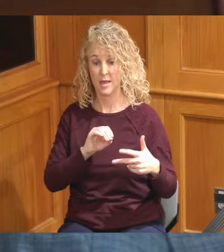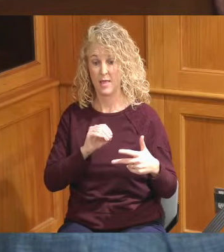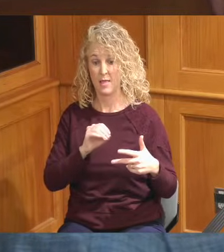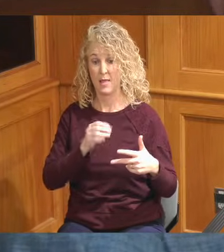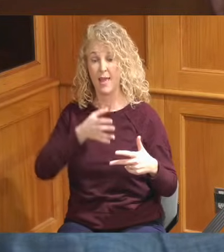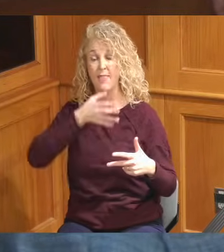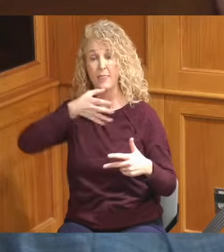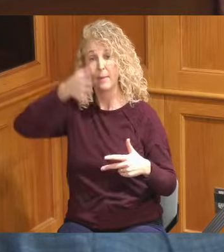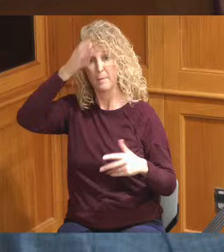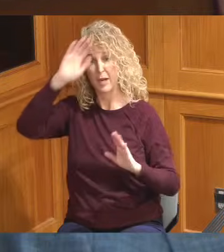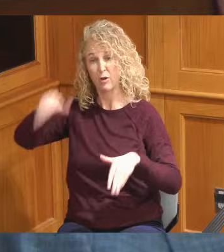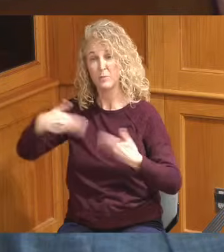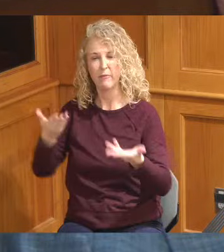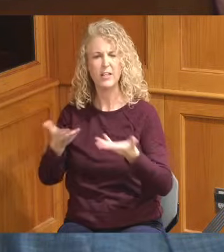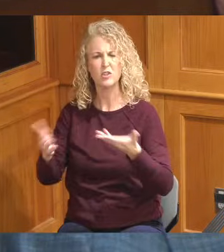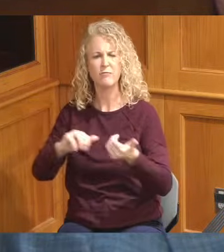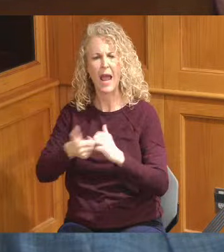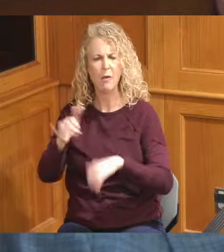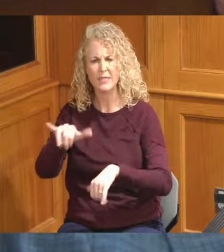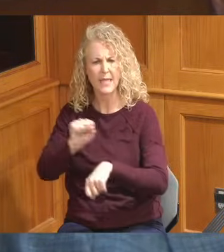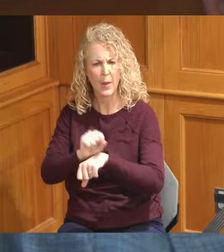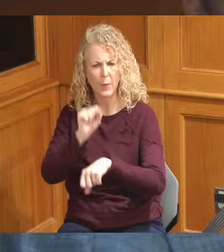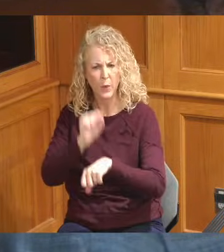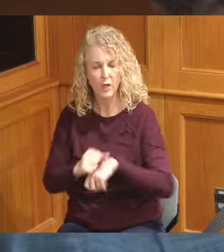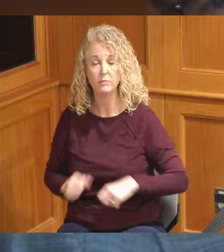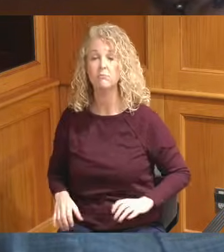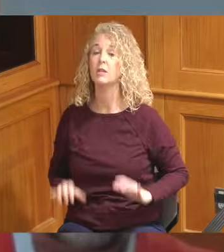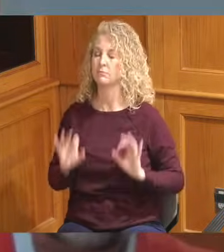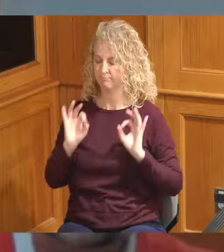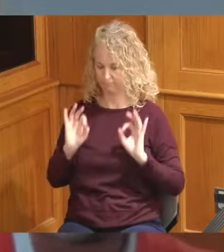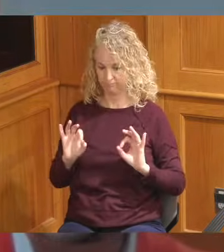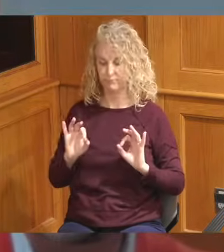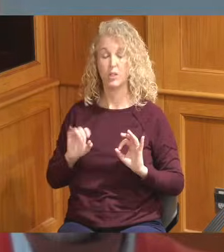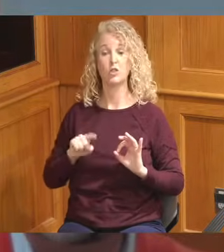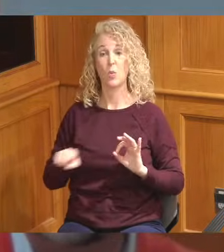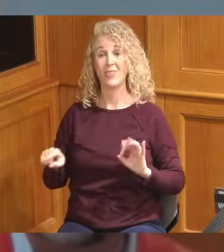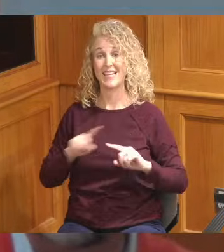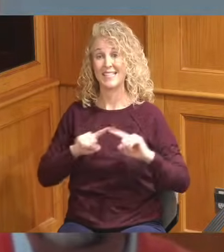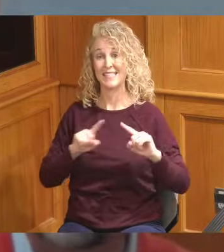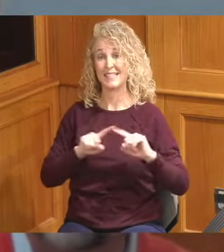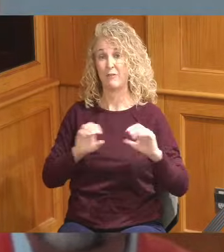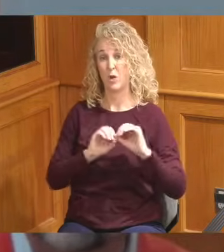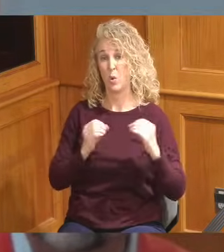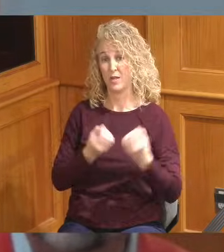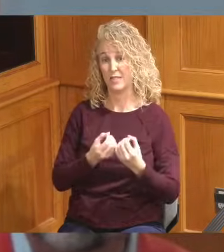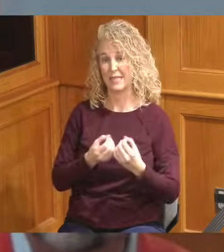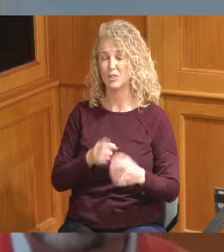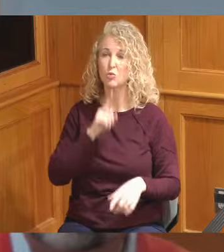are providing the service? Yes. So these various organizations then become a go between between